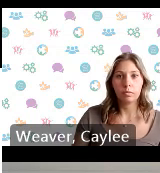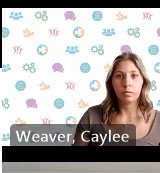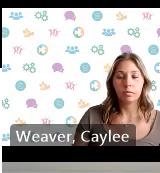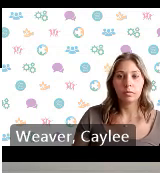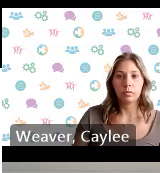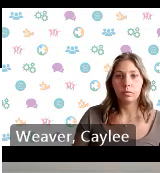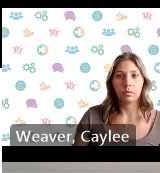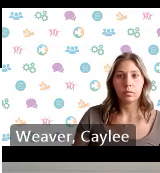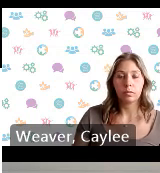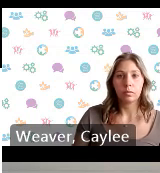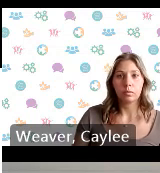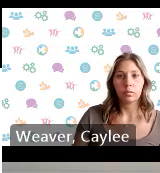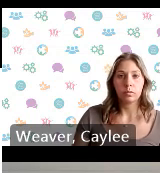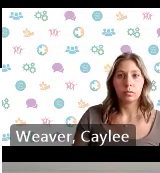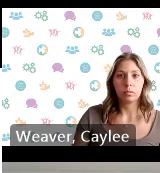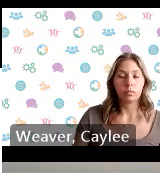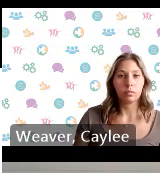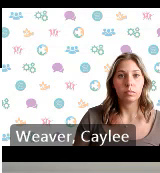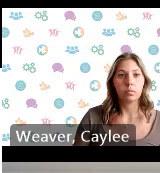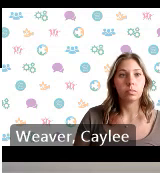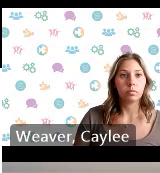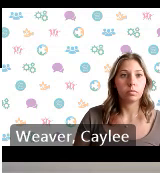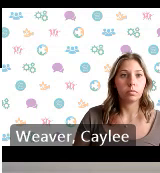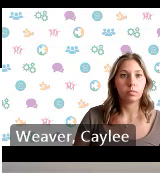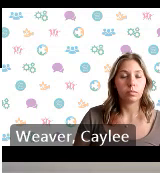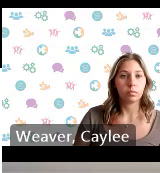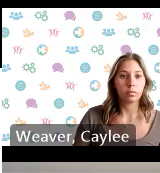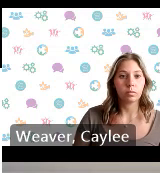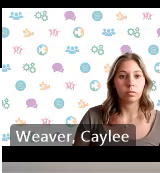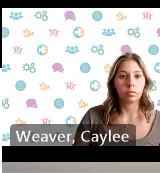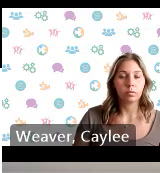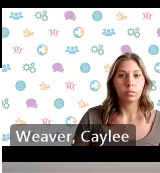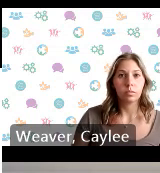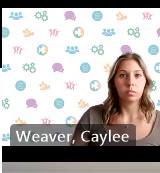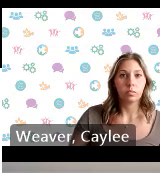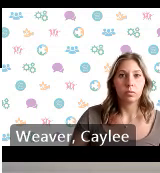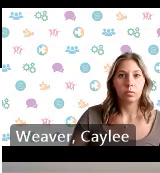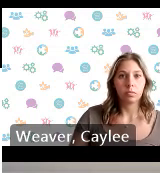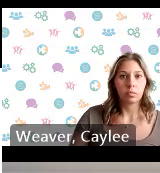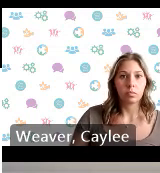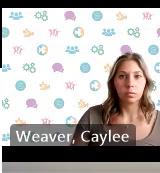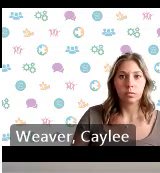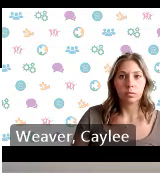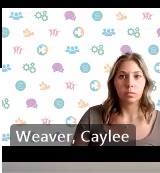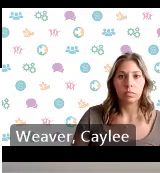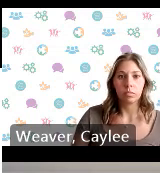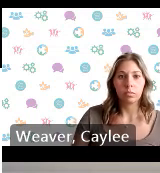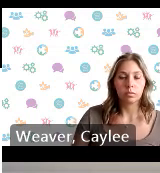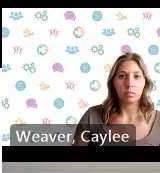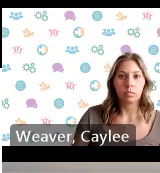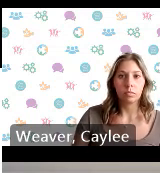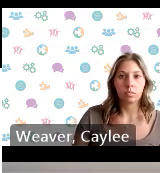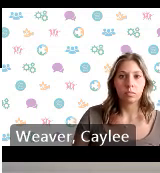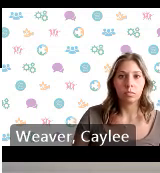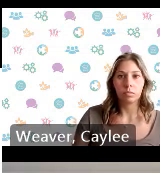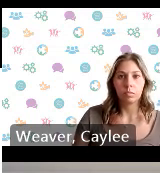The best part about this group is that there really is an exceptionally well-rounded perspective base among the people that are participating.